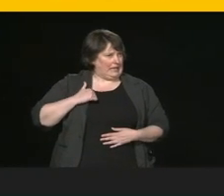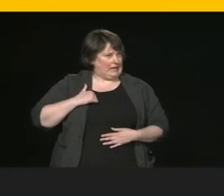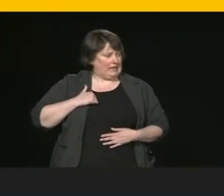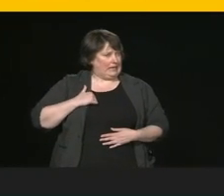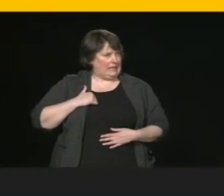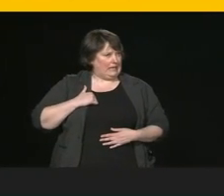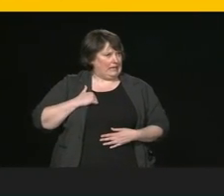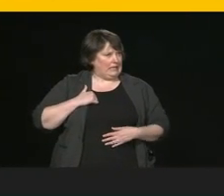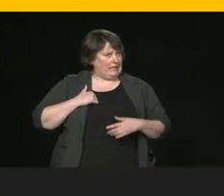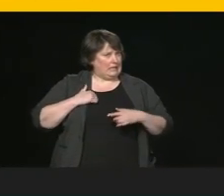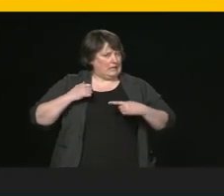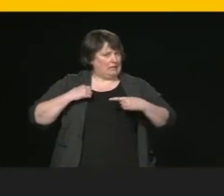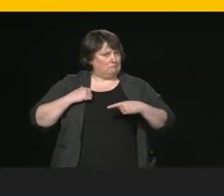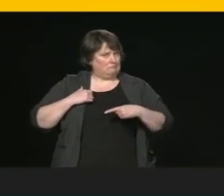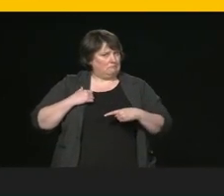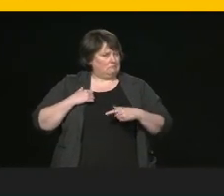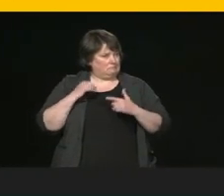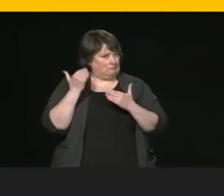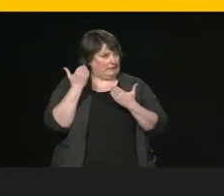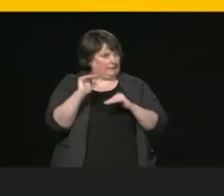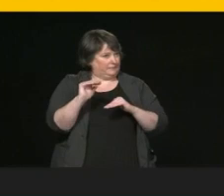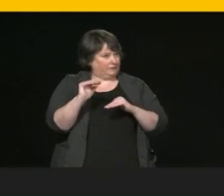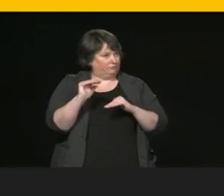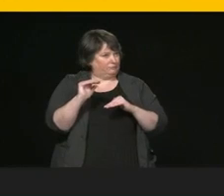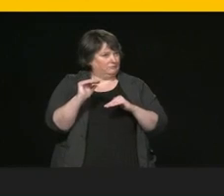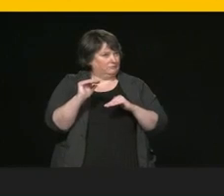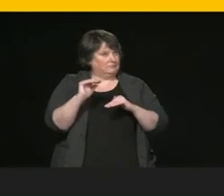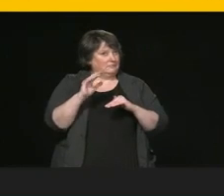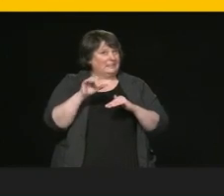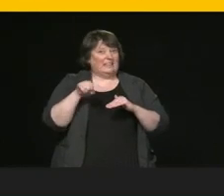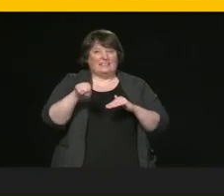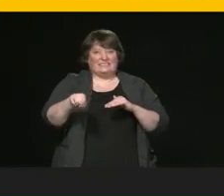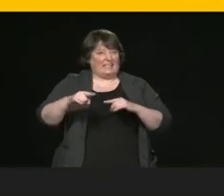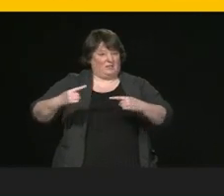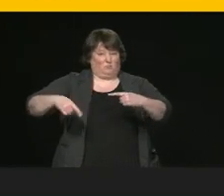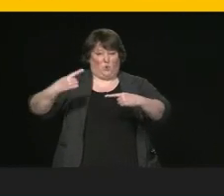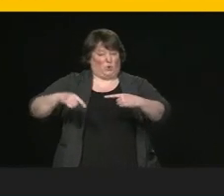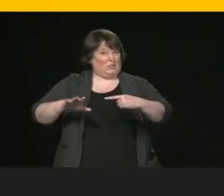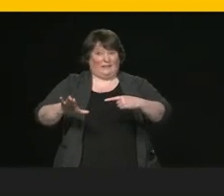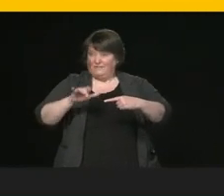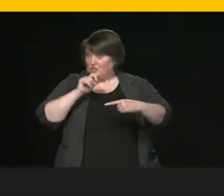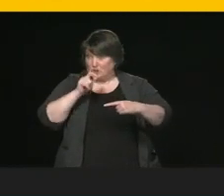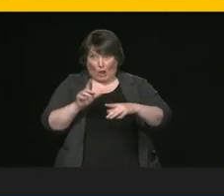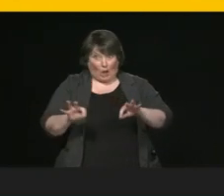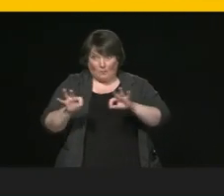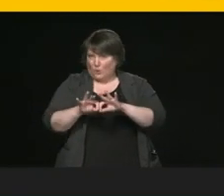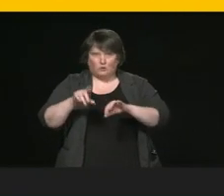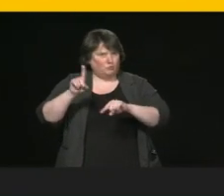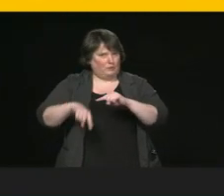EXTEND THE CURRENT LIMITATIONS